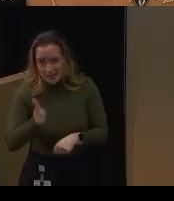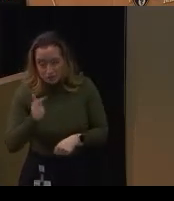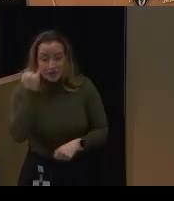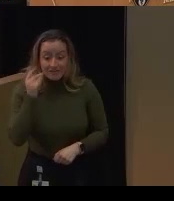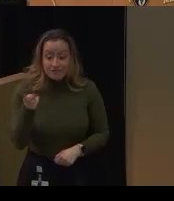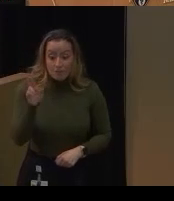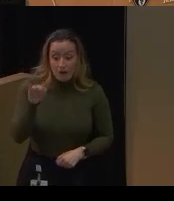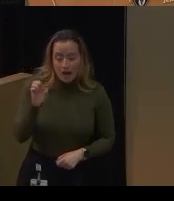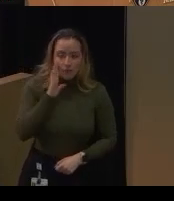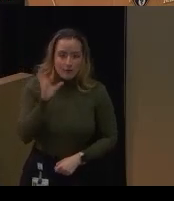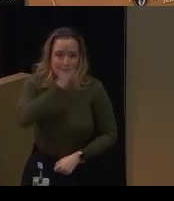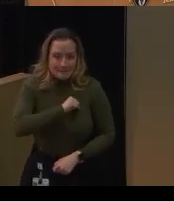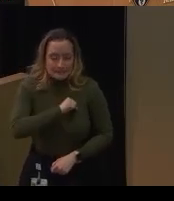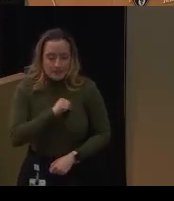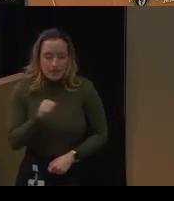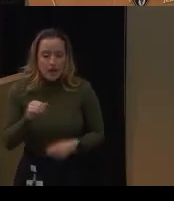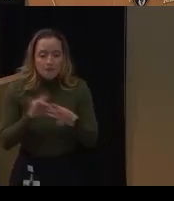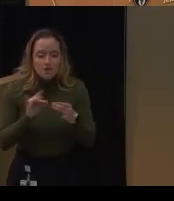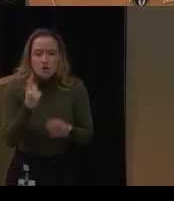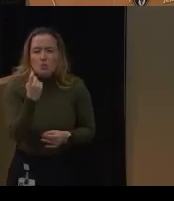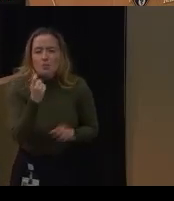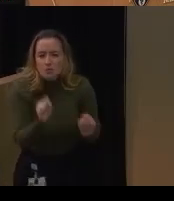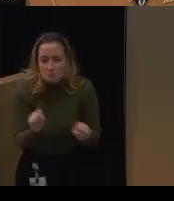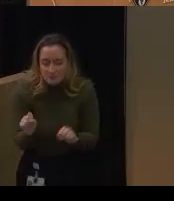have missed that effect I'll just mention one more possibility which is that Fiction's impact